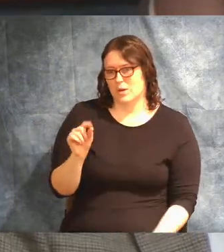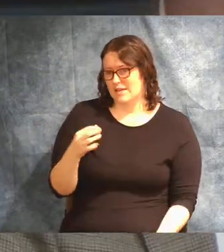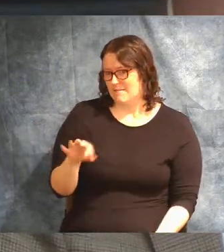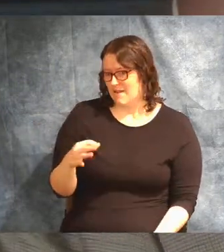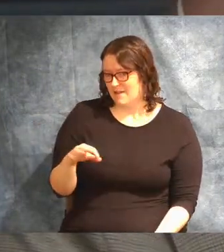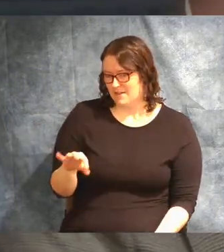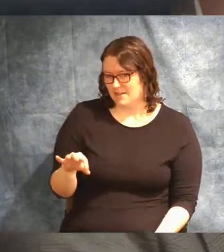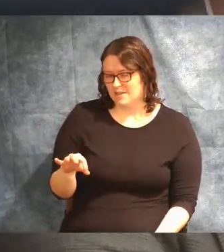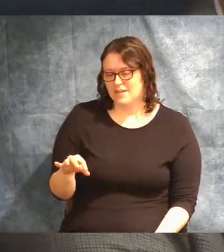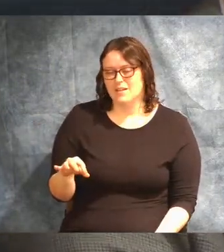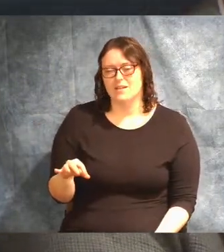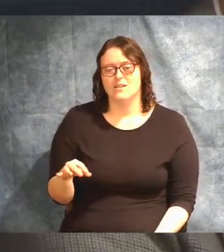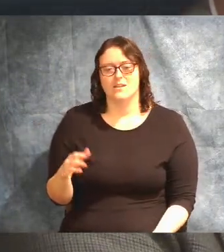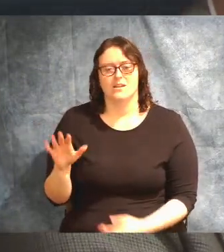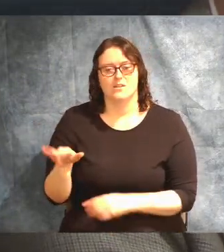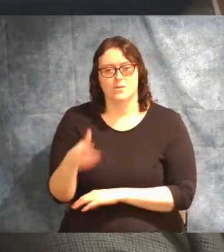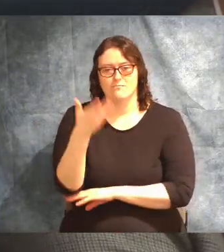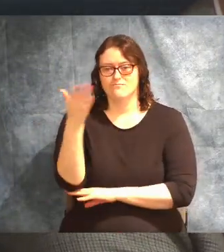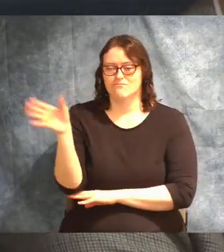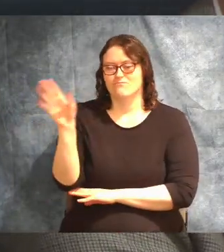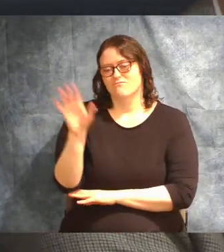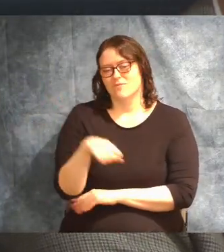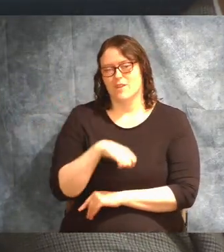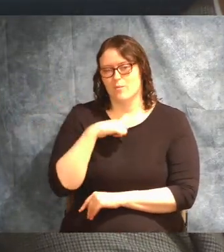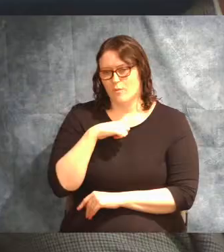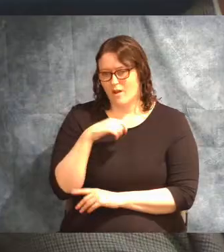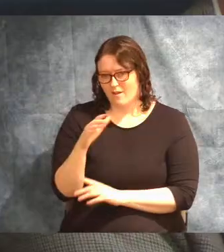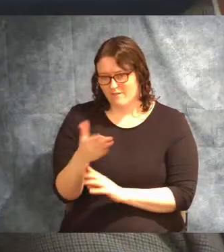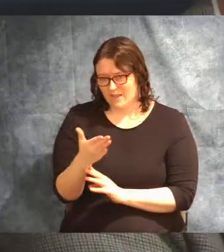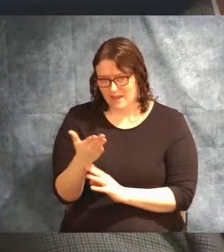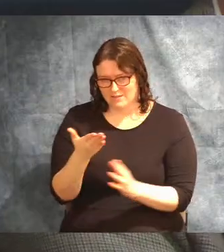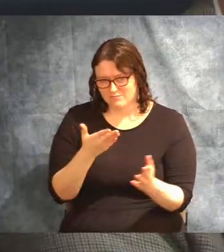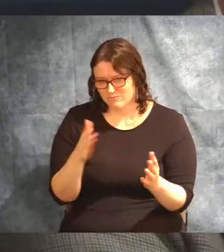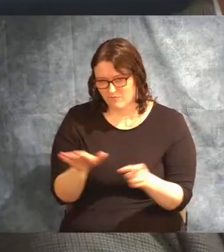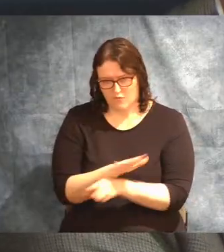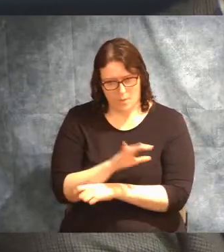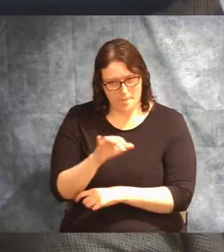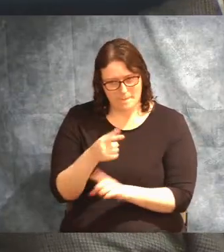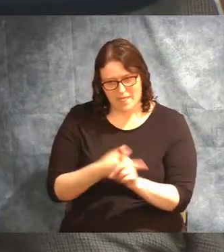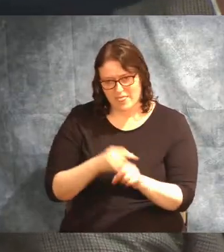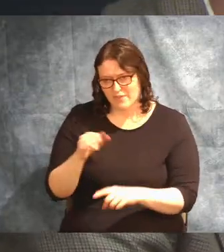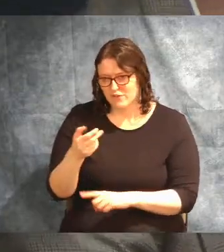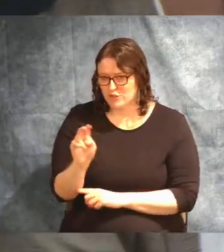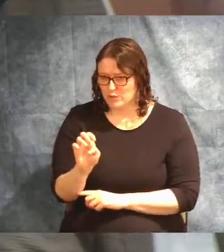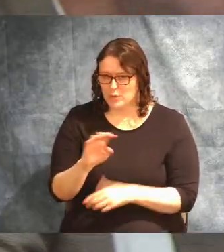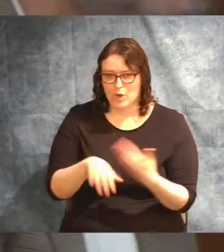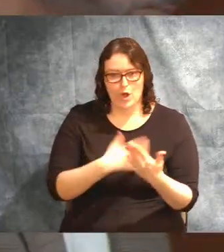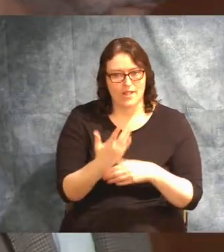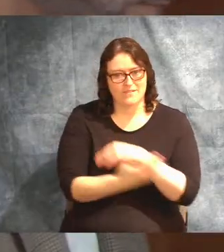and we, uh, fly the pride flag through Pride month in June in all the county buildings. And so, thank